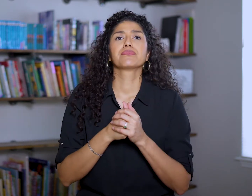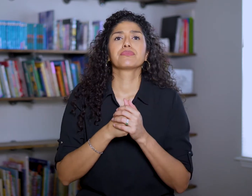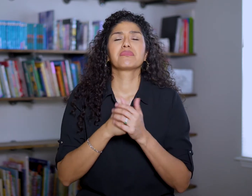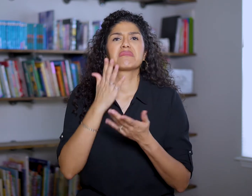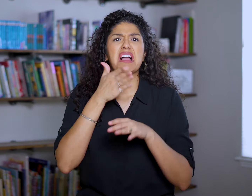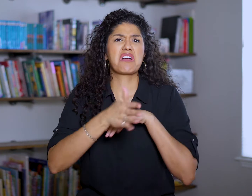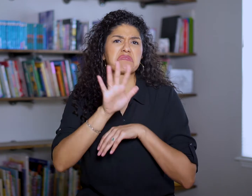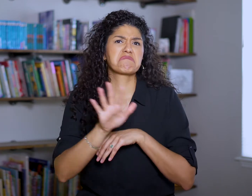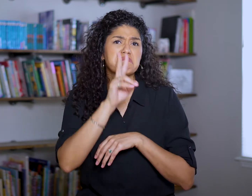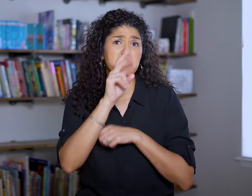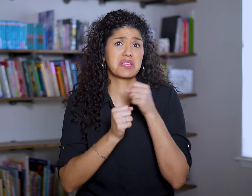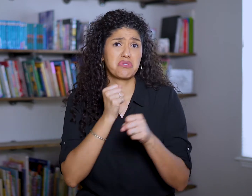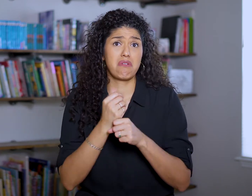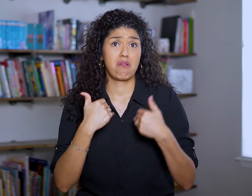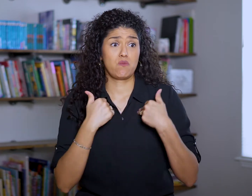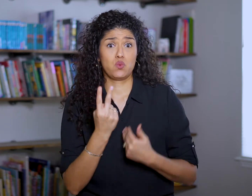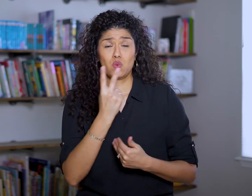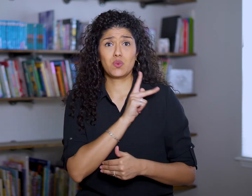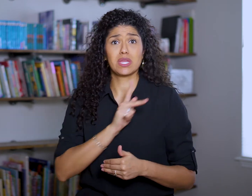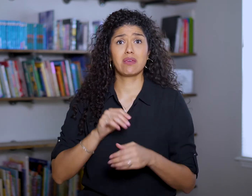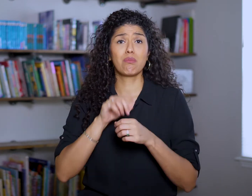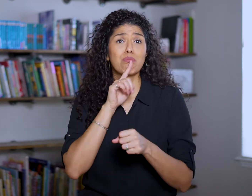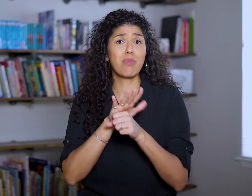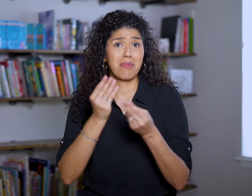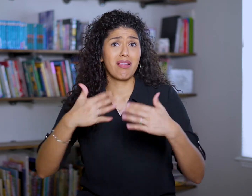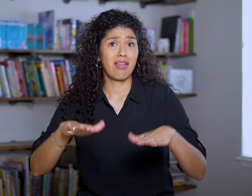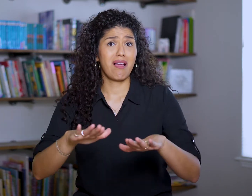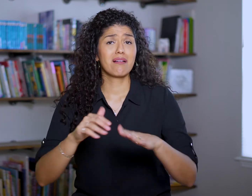After about two years of having two kings in the Promised Land,